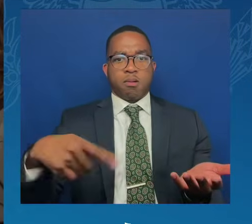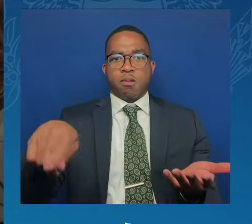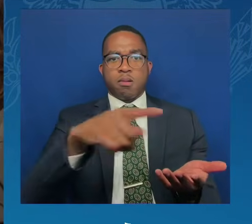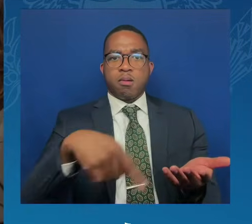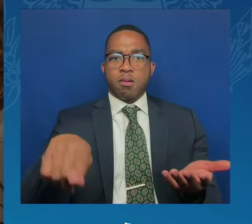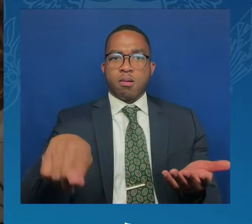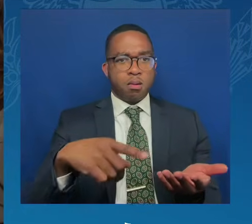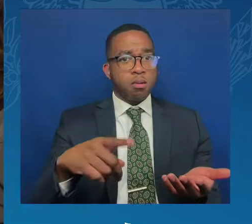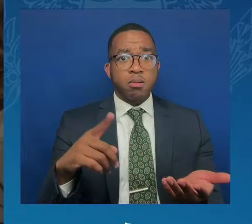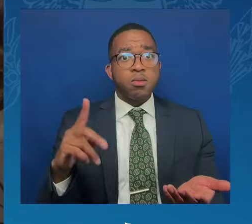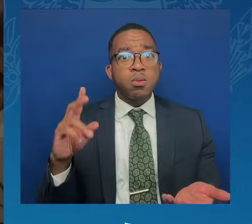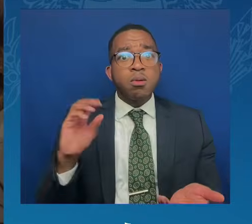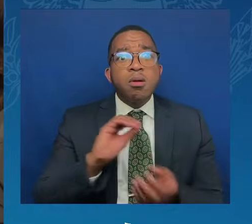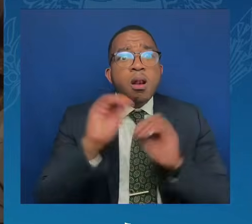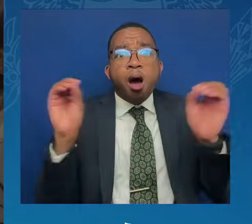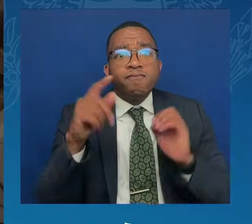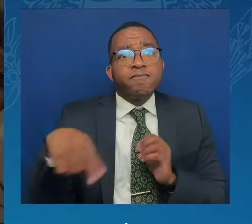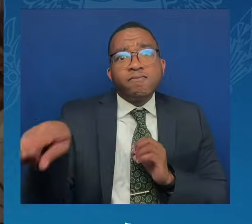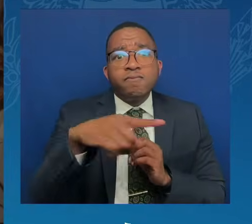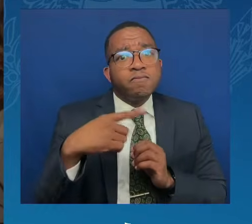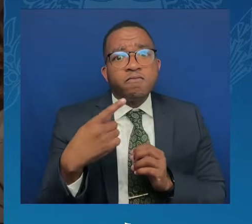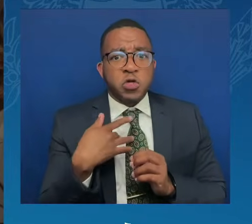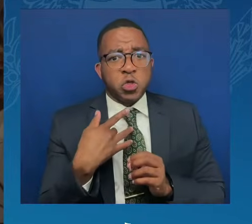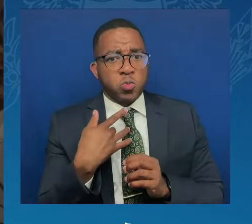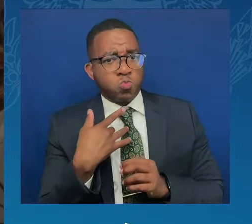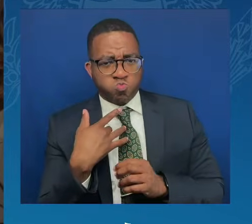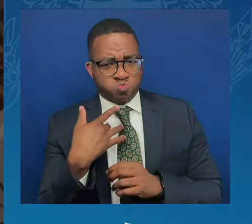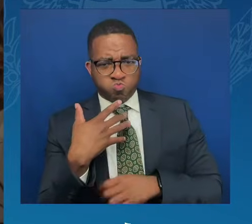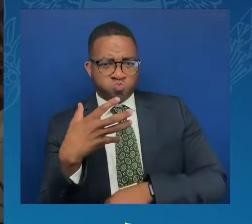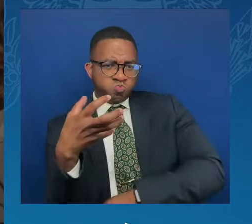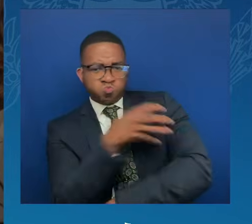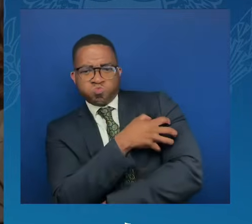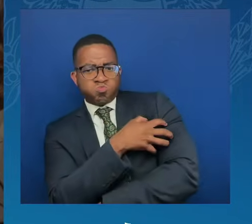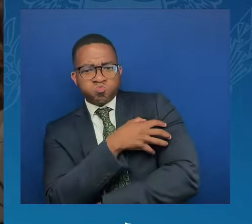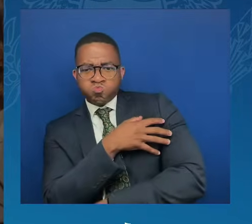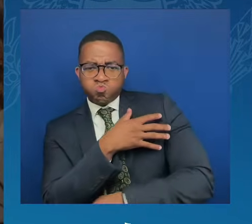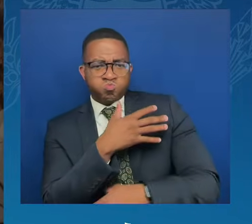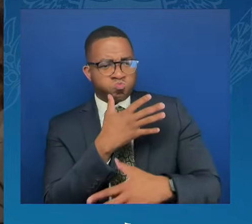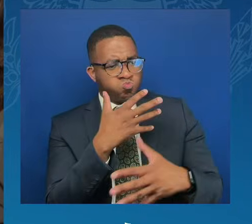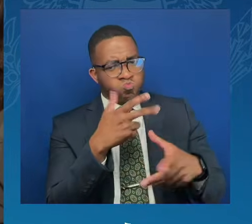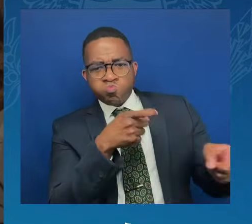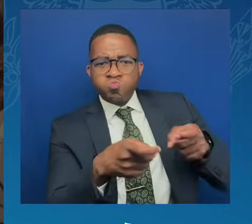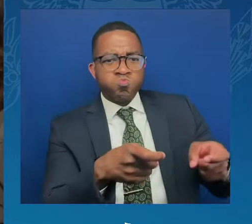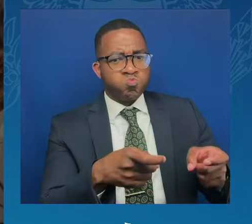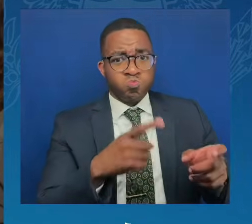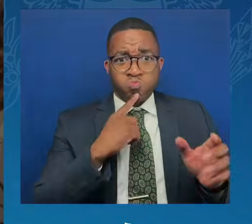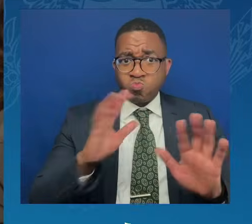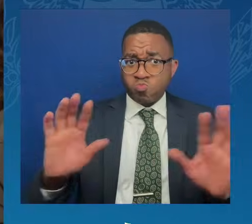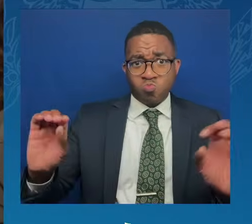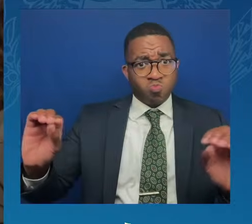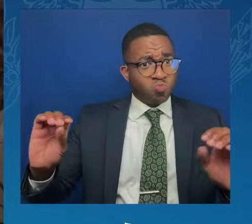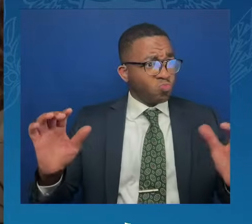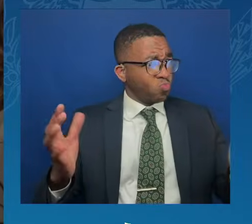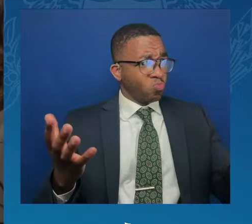This is true multiplarity, when each political pool of the --